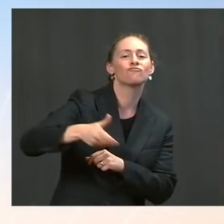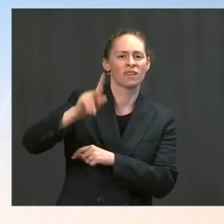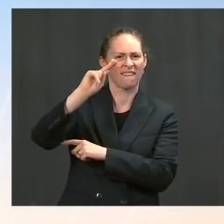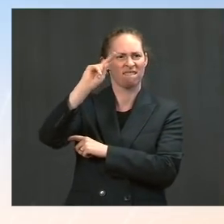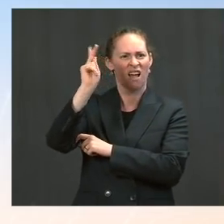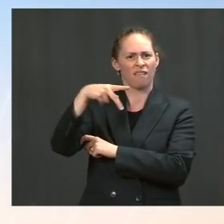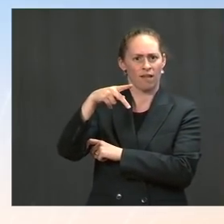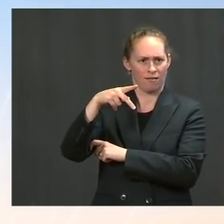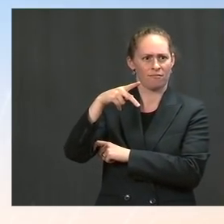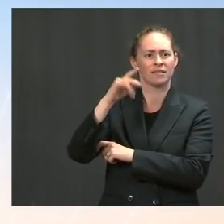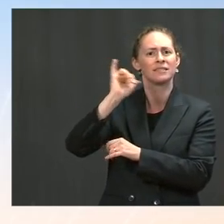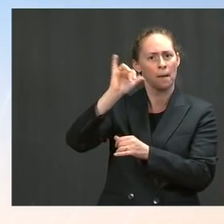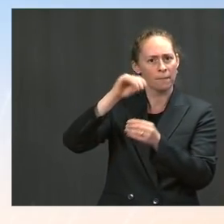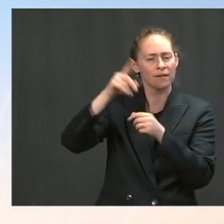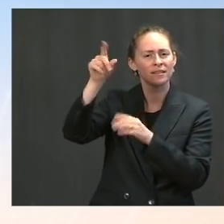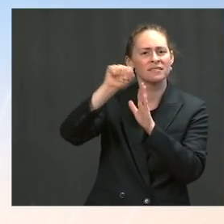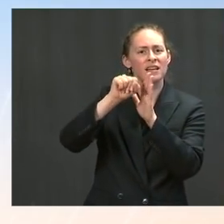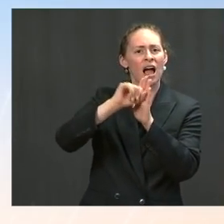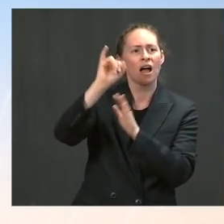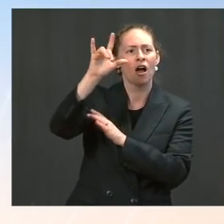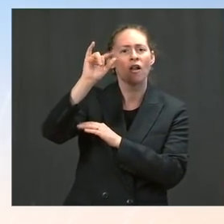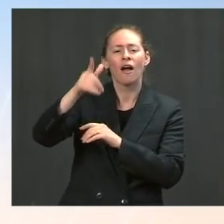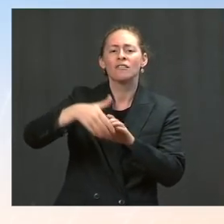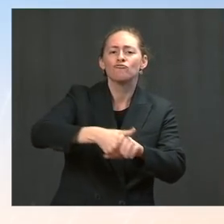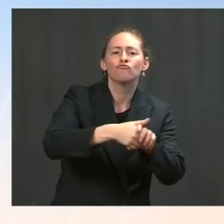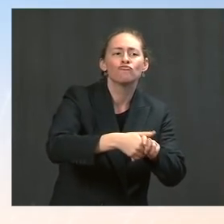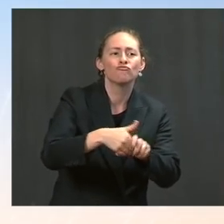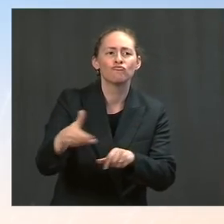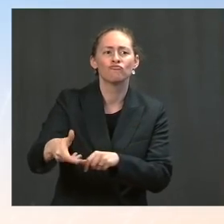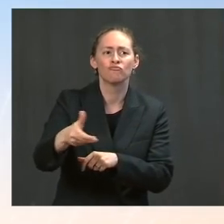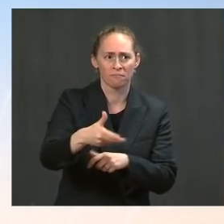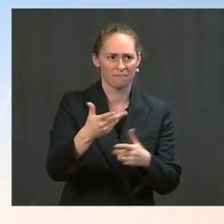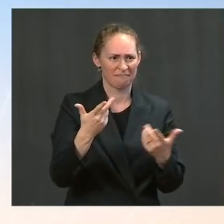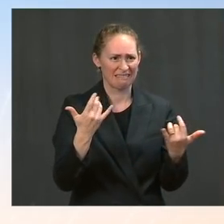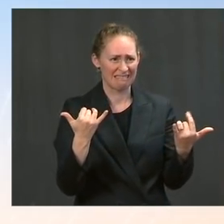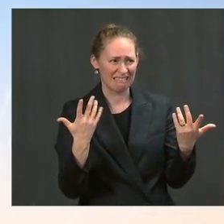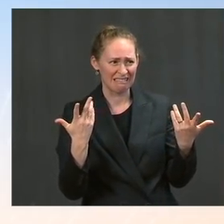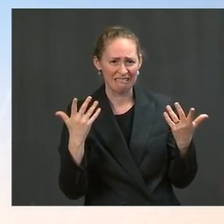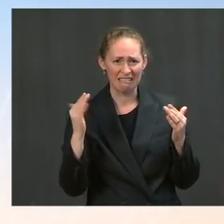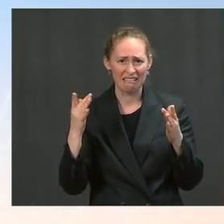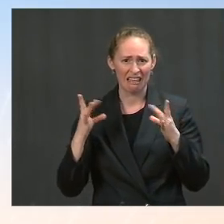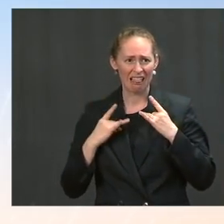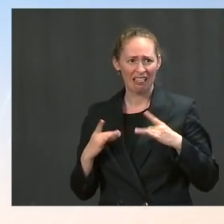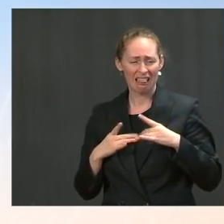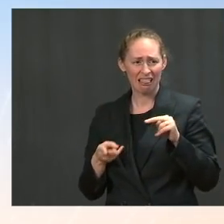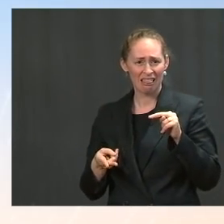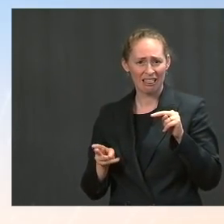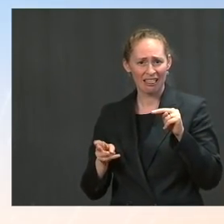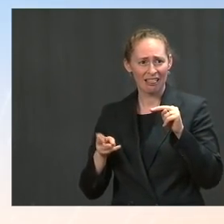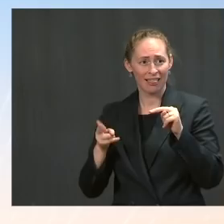Given the reporting about some breakthrough cases right now, are there any things that the White House is doing differently as it relates to your own staffing